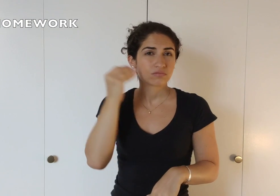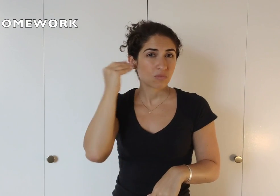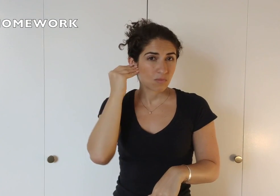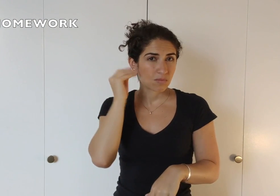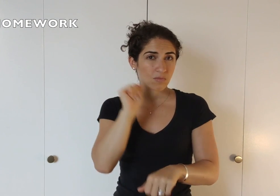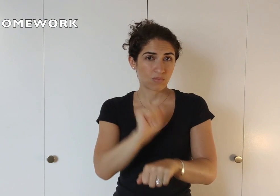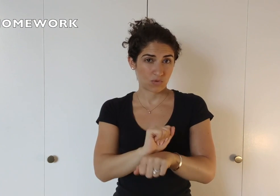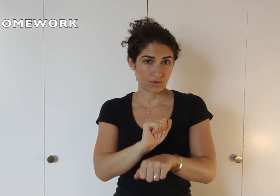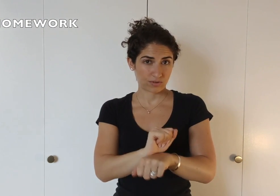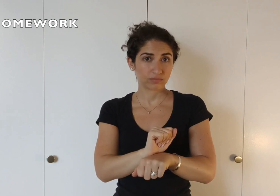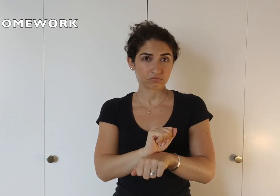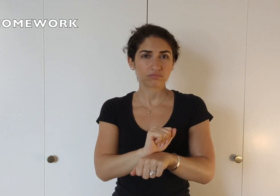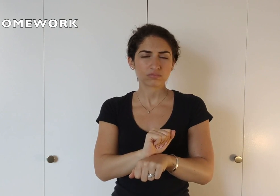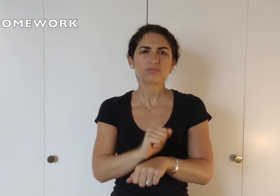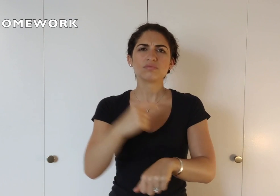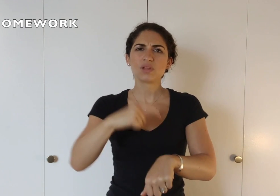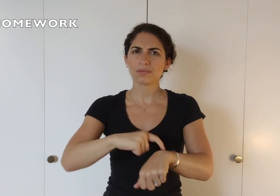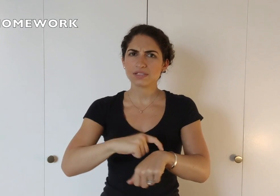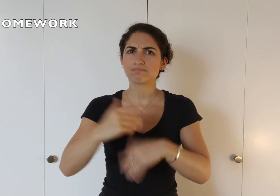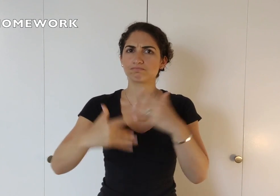HOMEWORK.